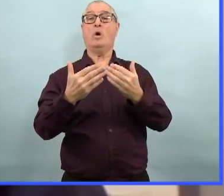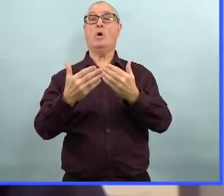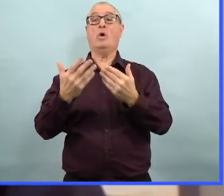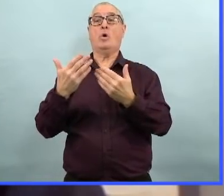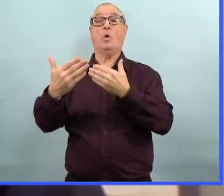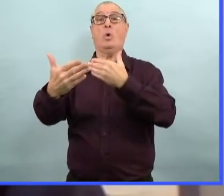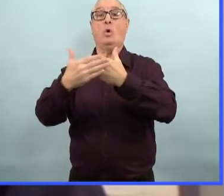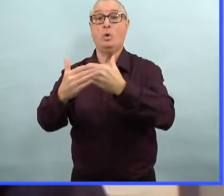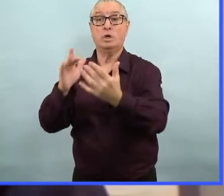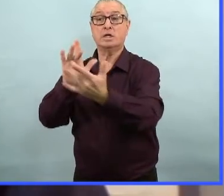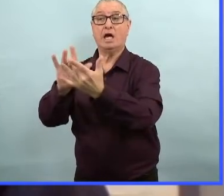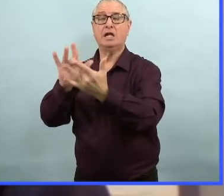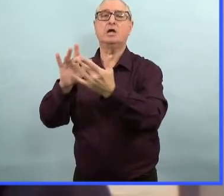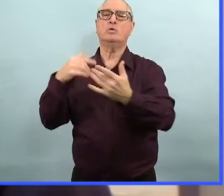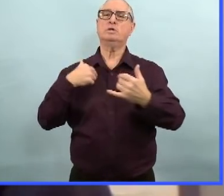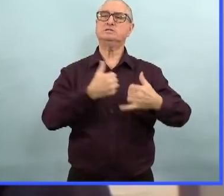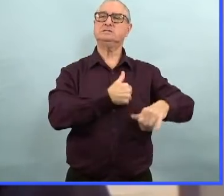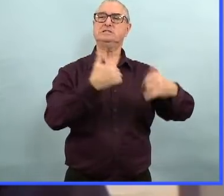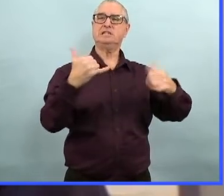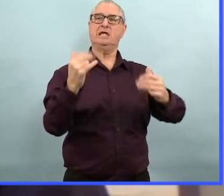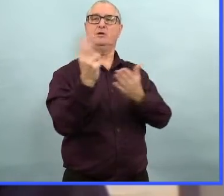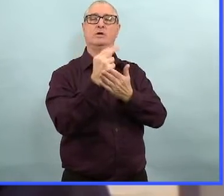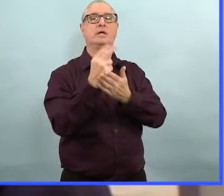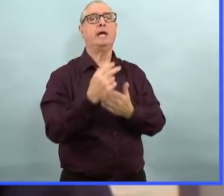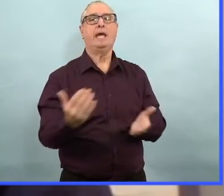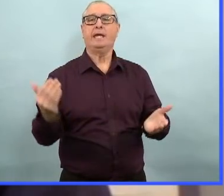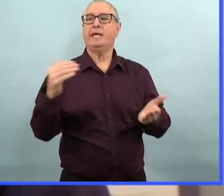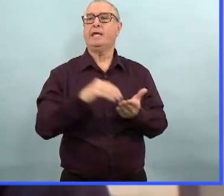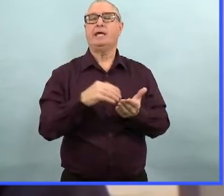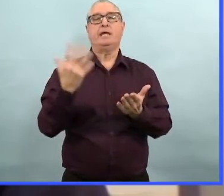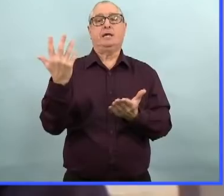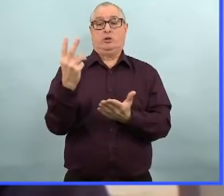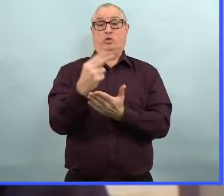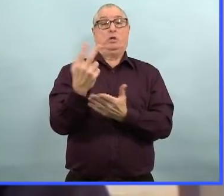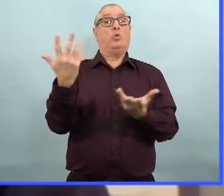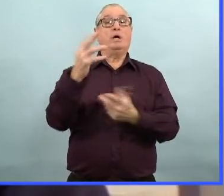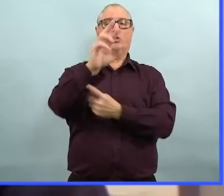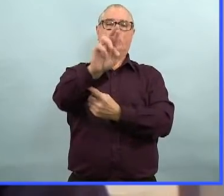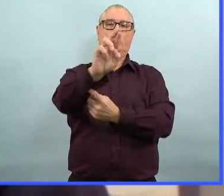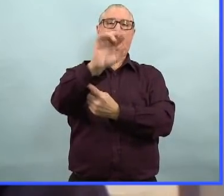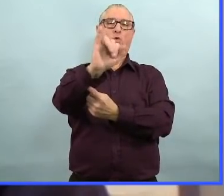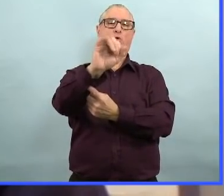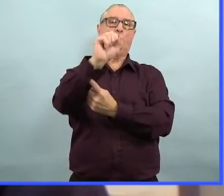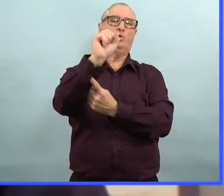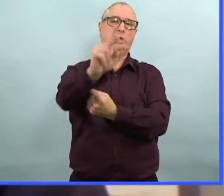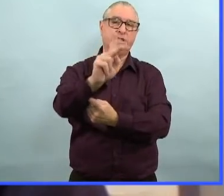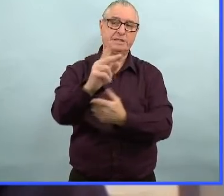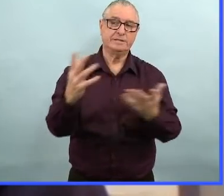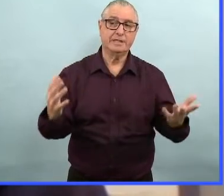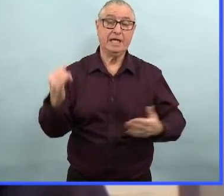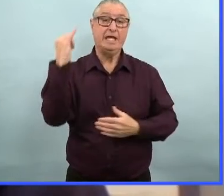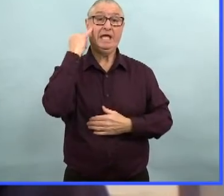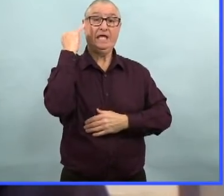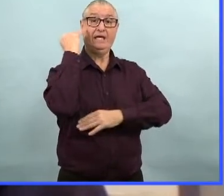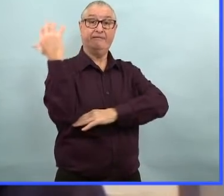that risk right so the the shorter uh that period um the you know we have the benefit